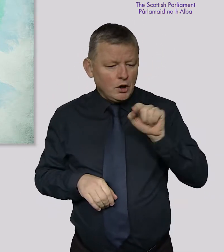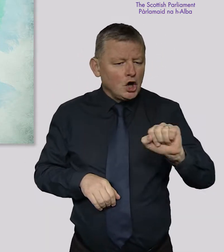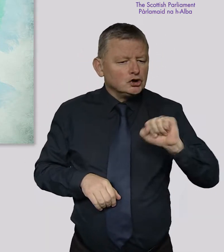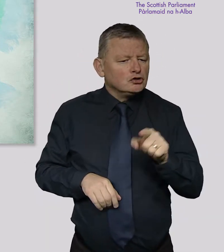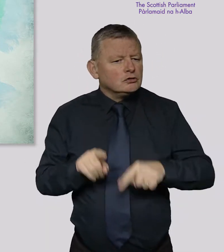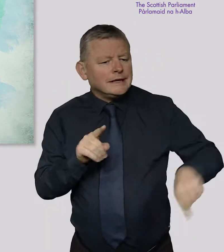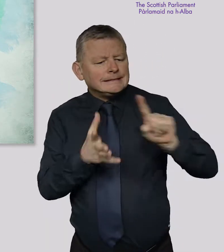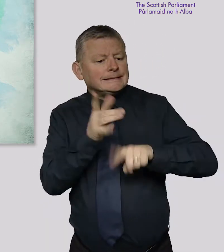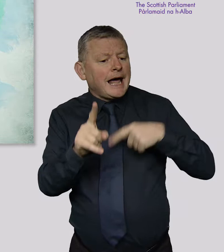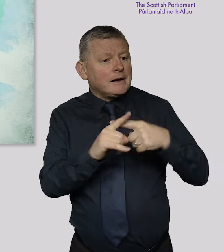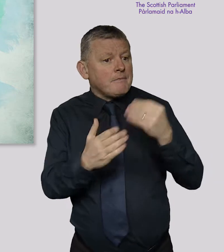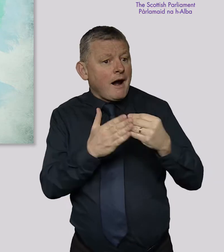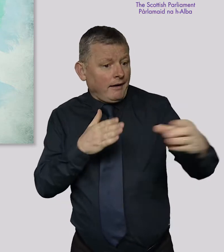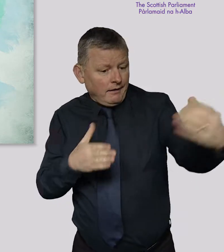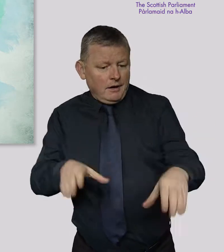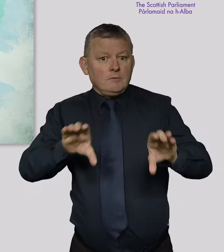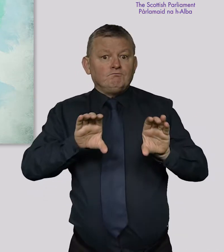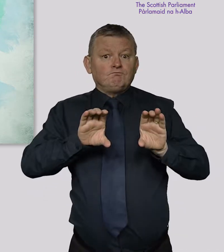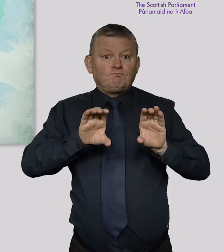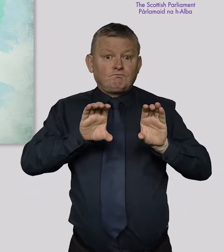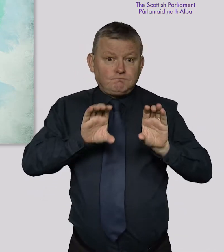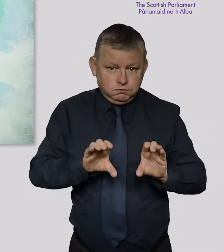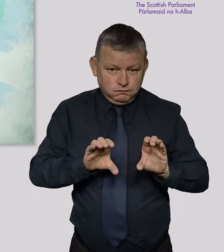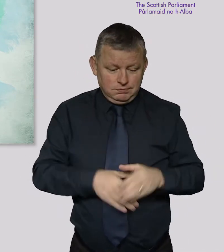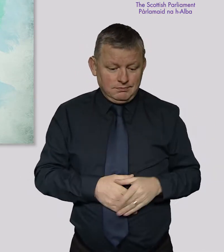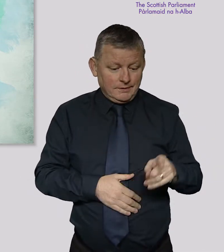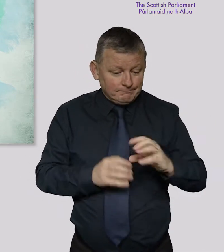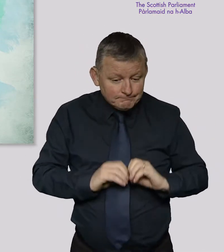and from taxes raised in Scotland.